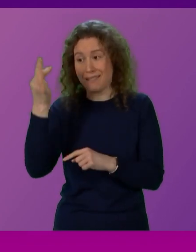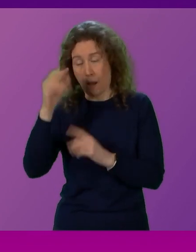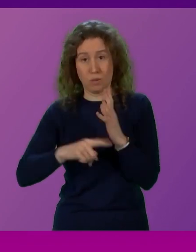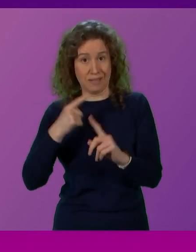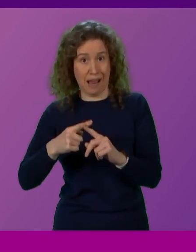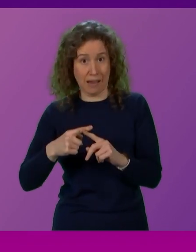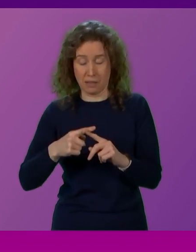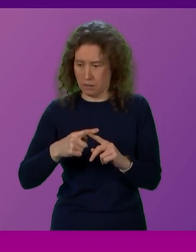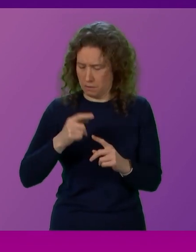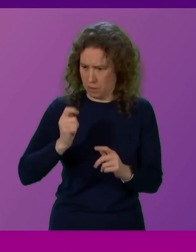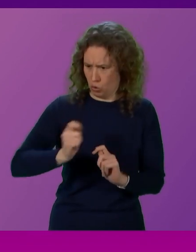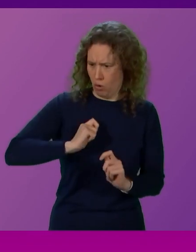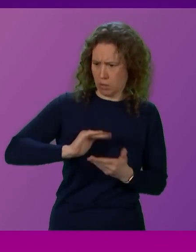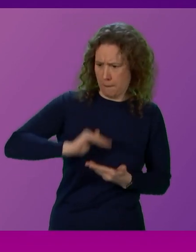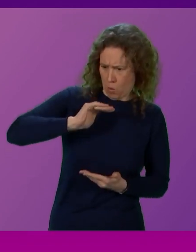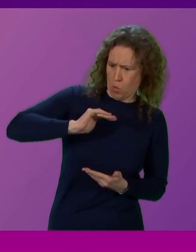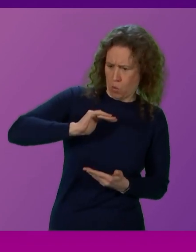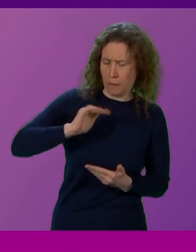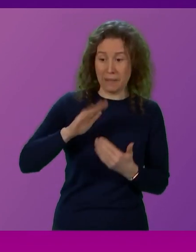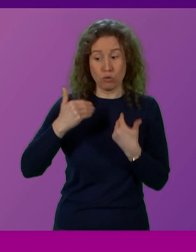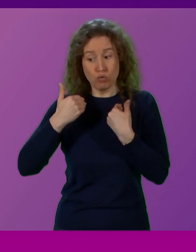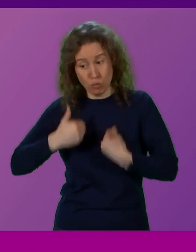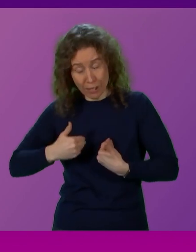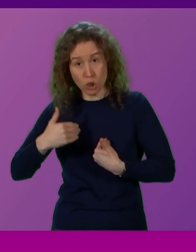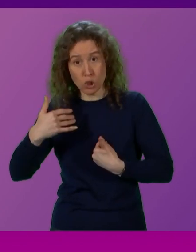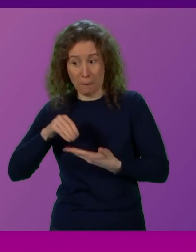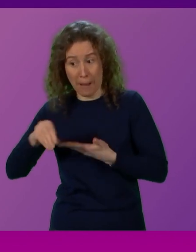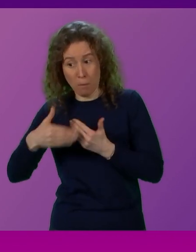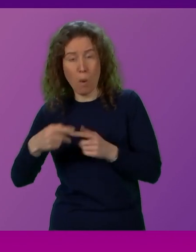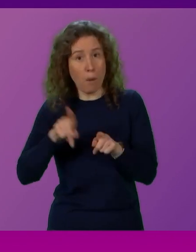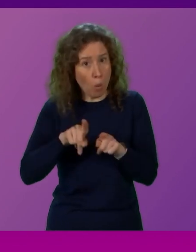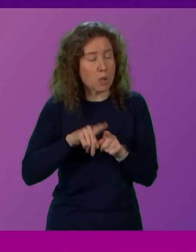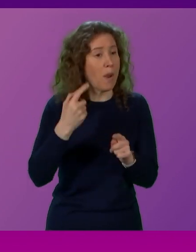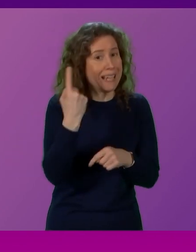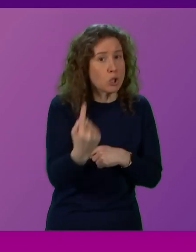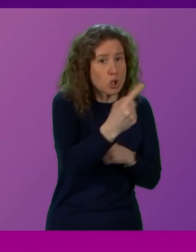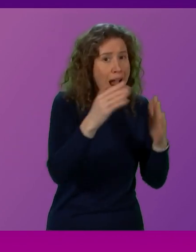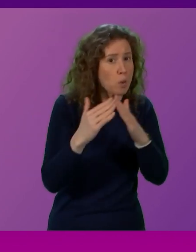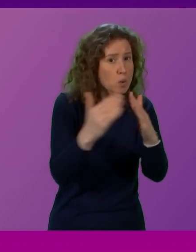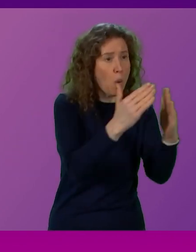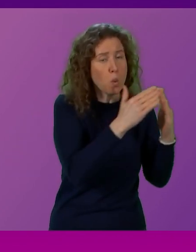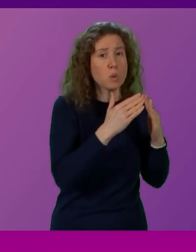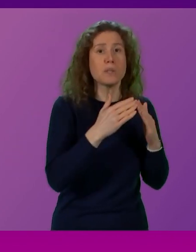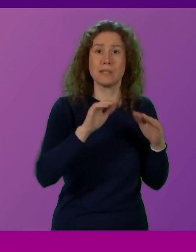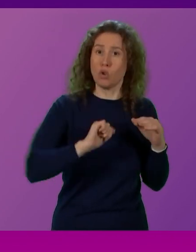That means that taxes will go up—not only for the richest but for almost every household in Scotland—but that services will still be cut.